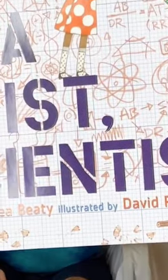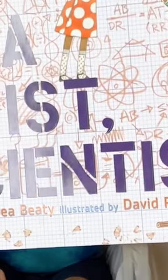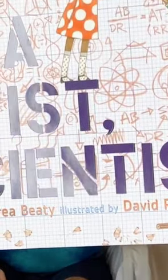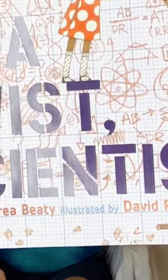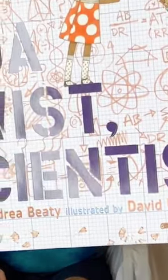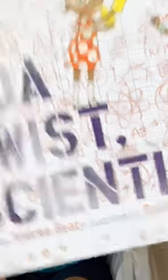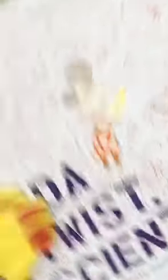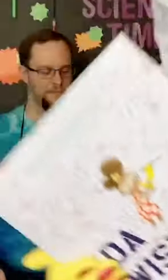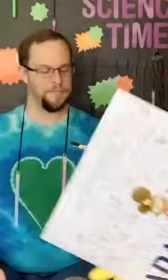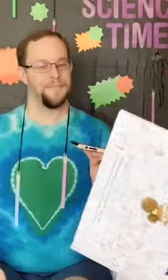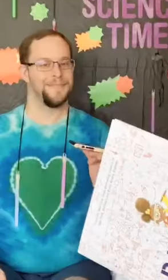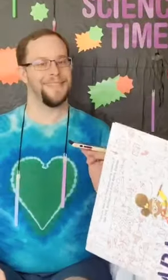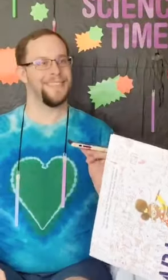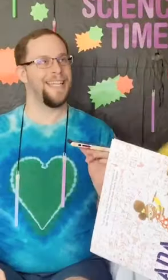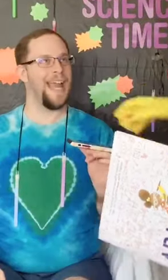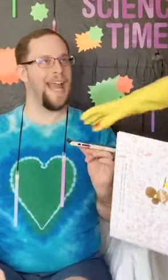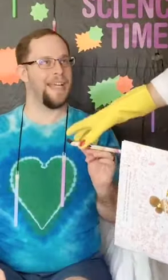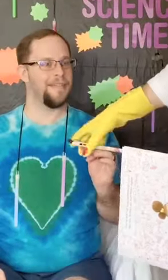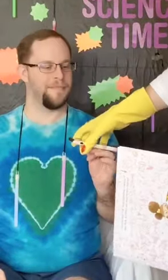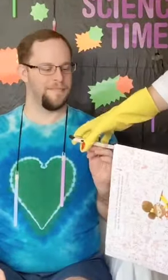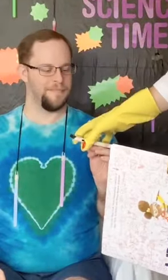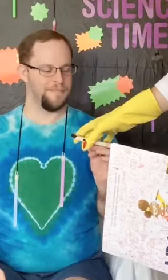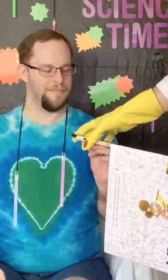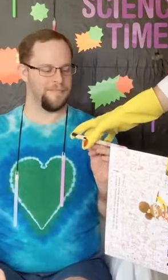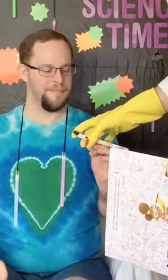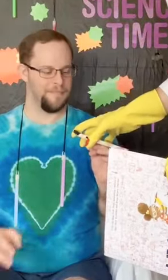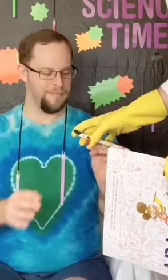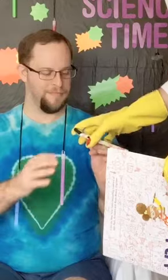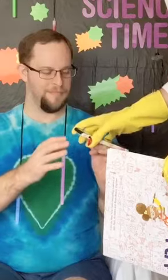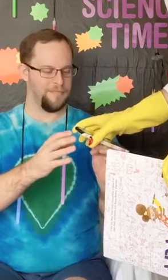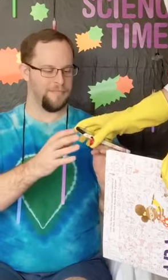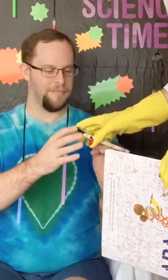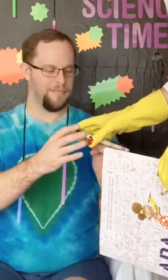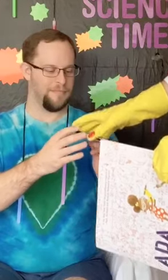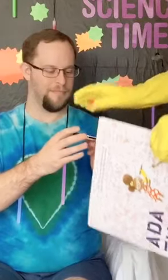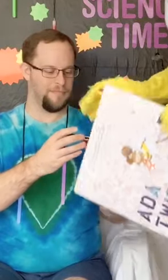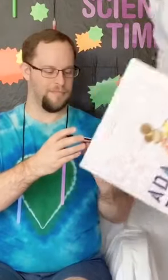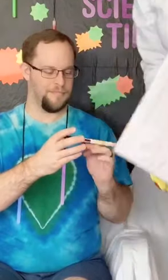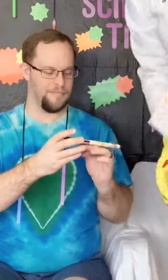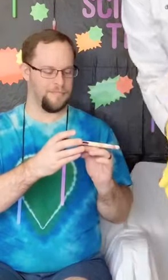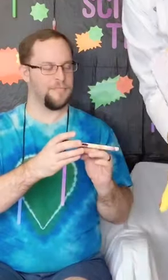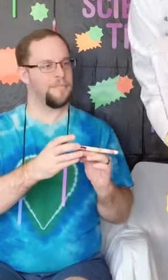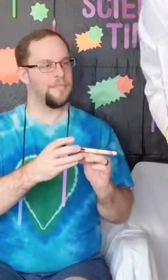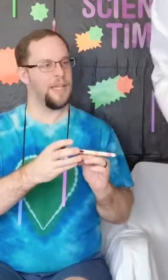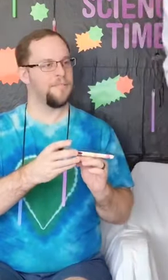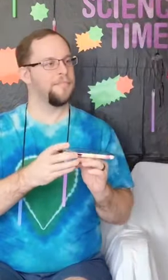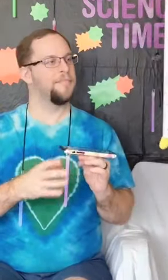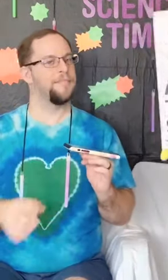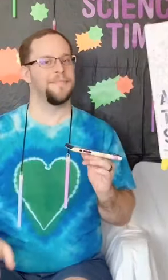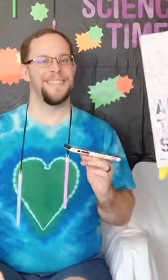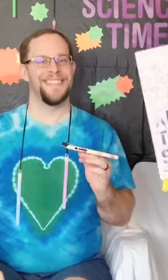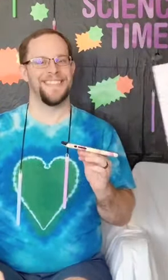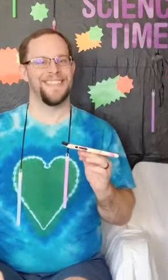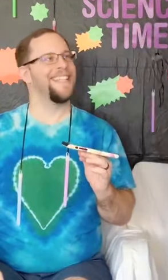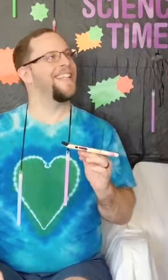That's her! AARON: Yay! No it's at the very top. Yay isn't that fun?